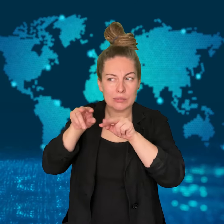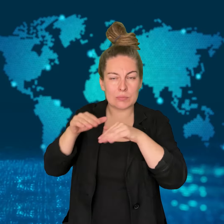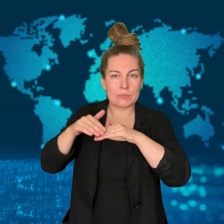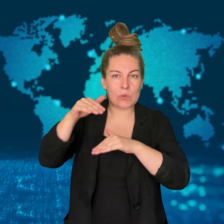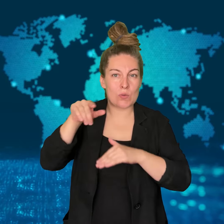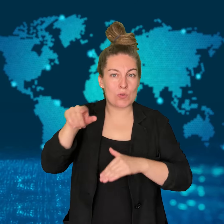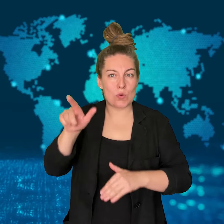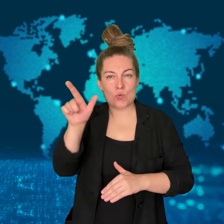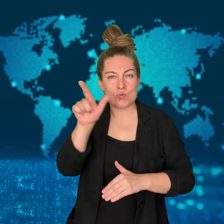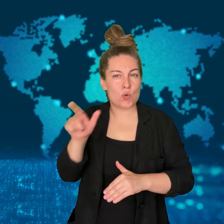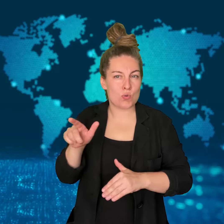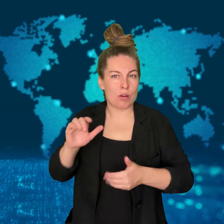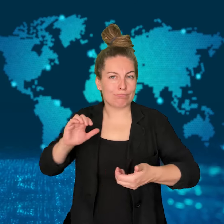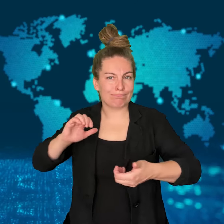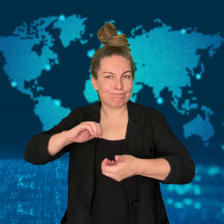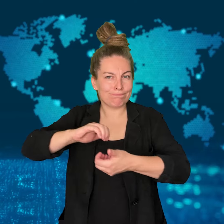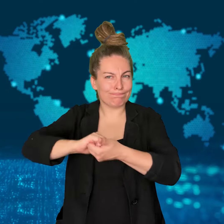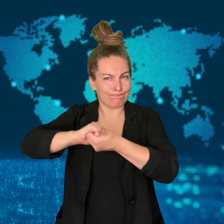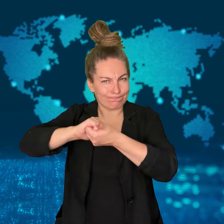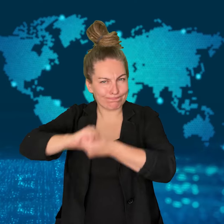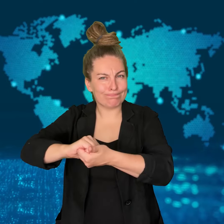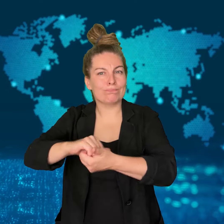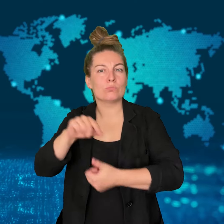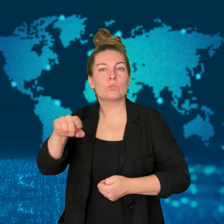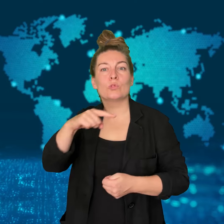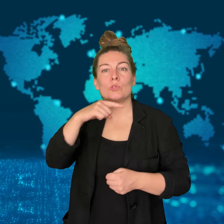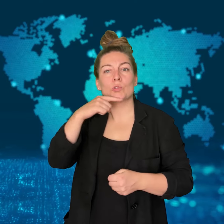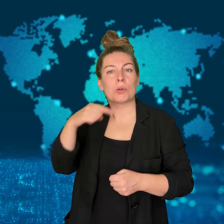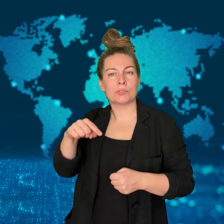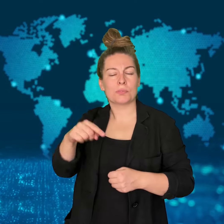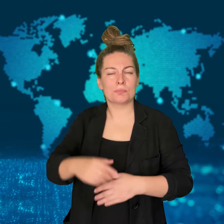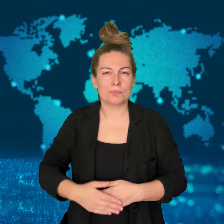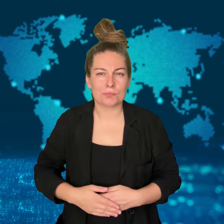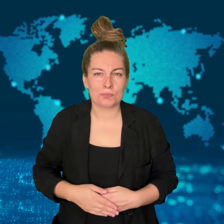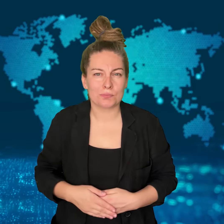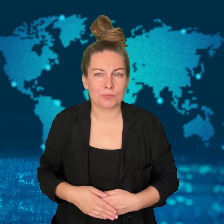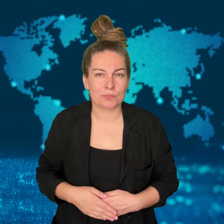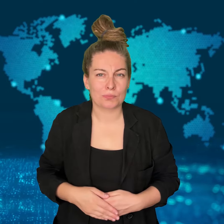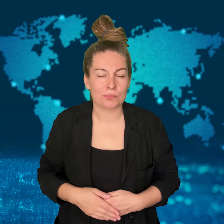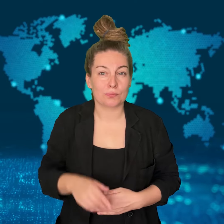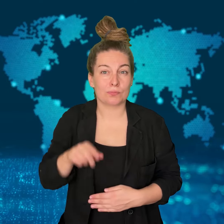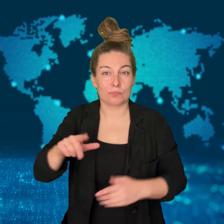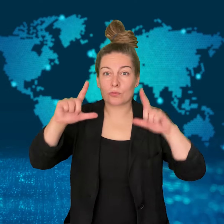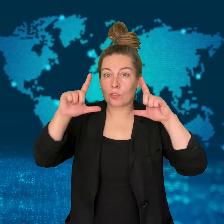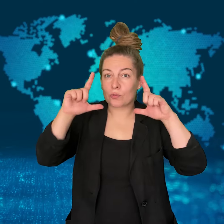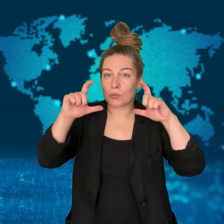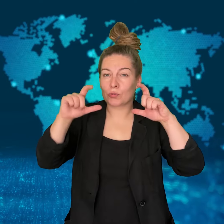watching the country deepen its relations with Russia.